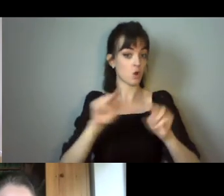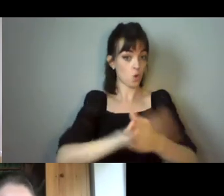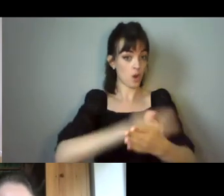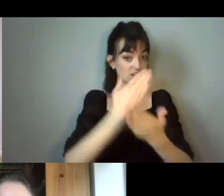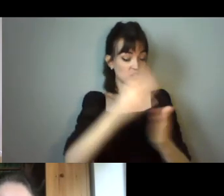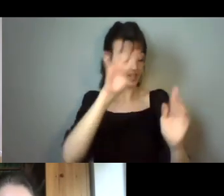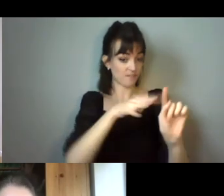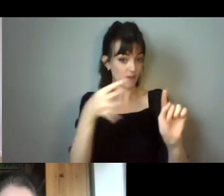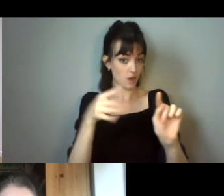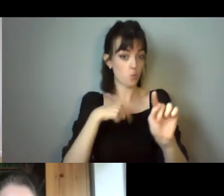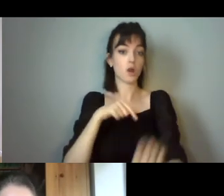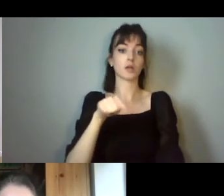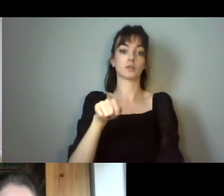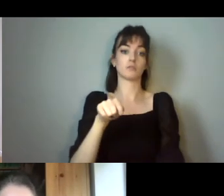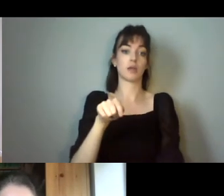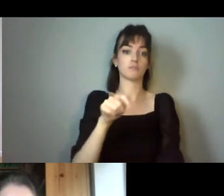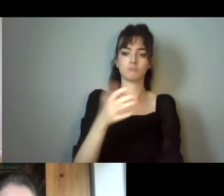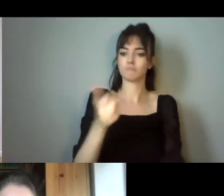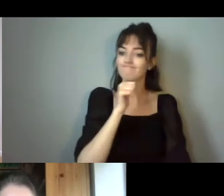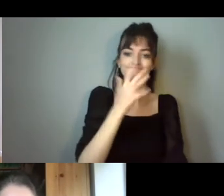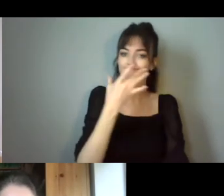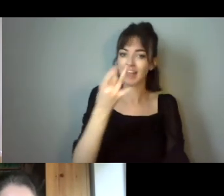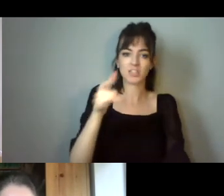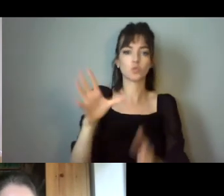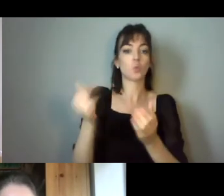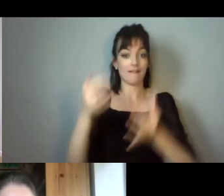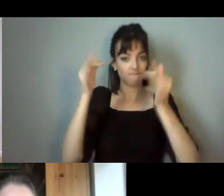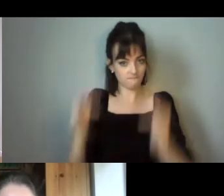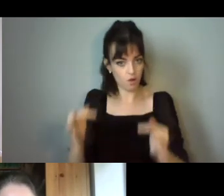that doesn't ask you to have formalised relationship to exercise your legal capacity.